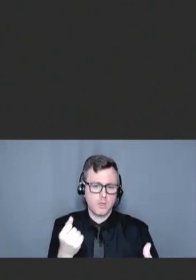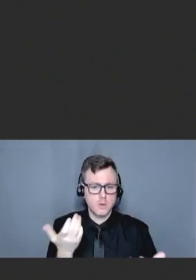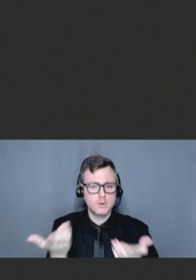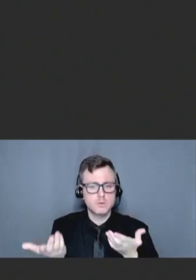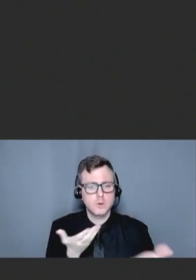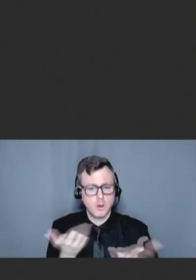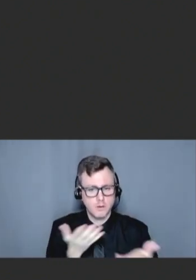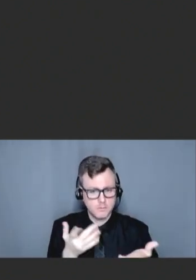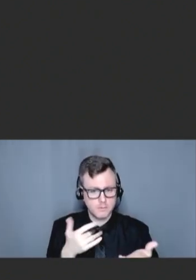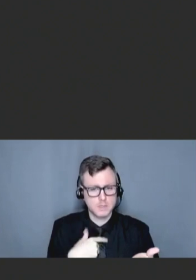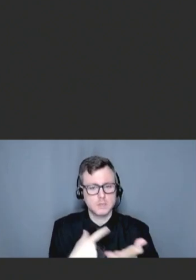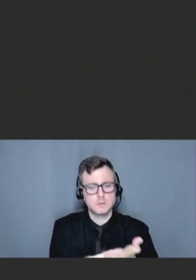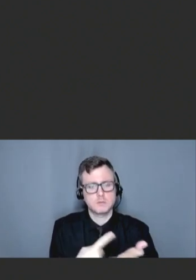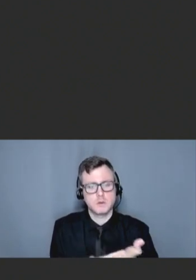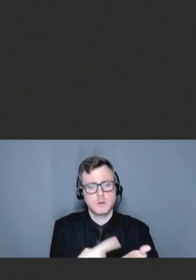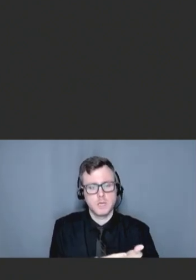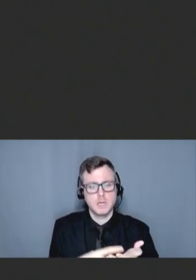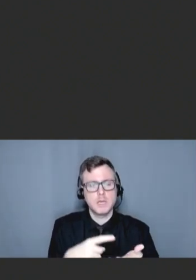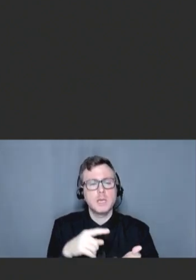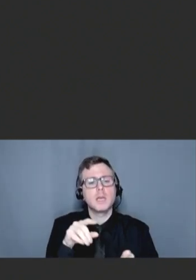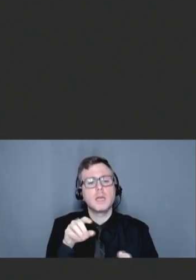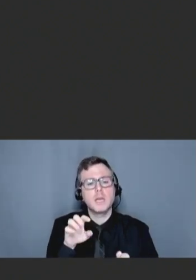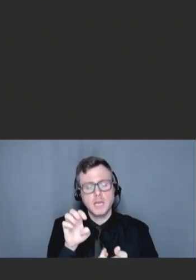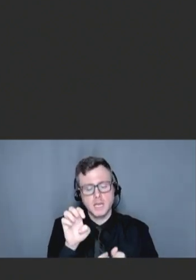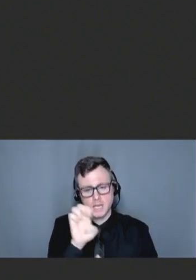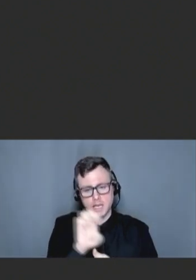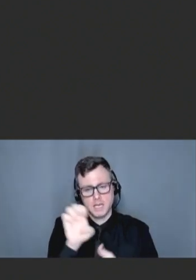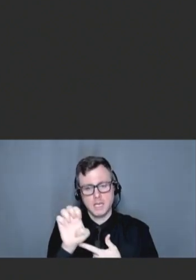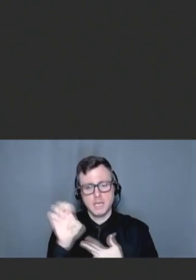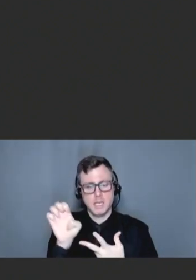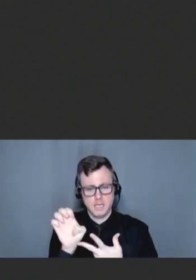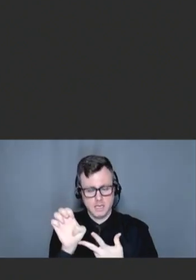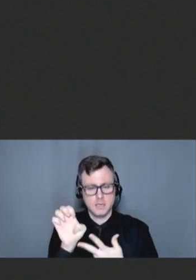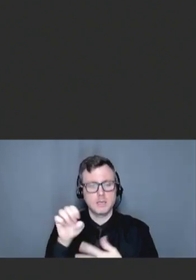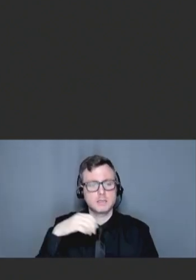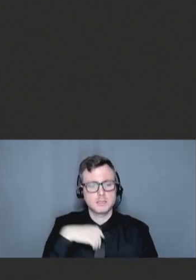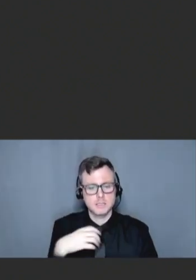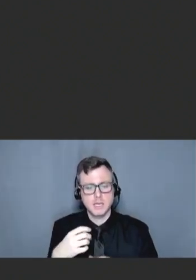encounter, every recommended vaccine offered when appropriate.